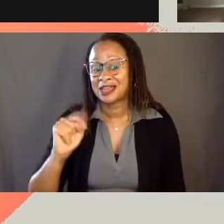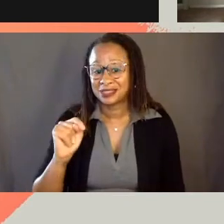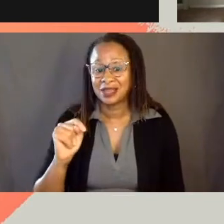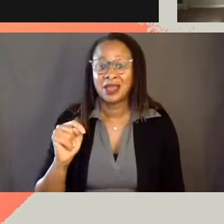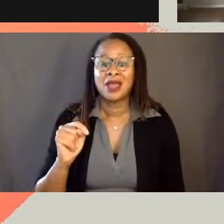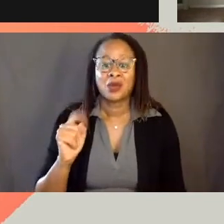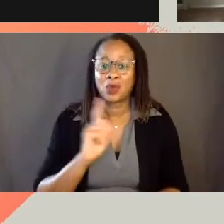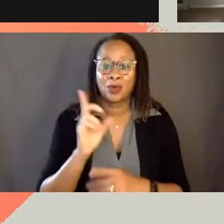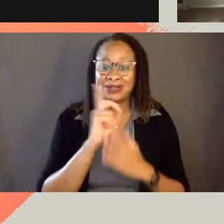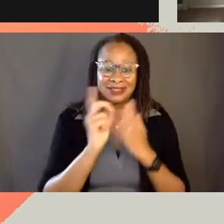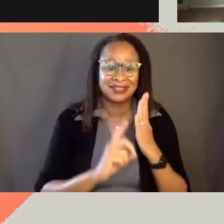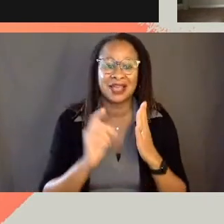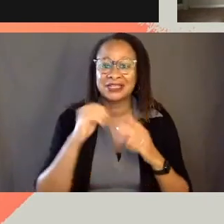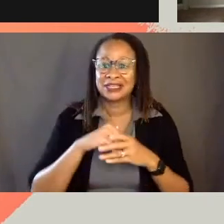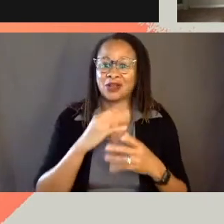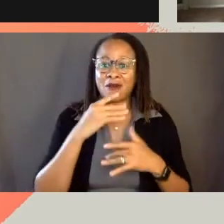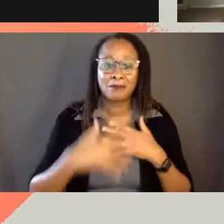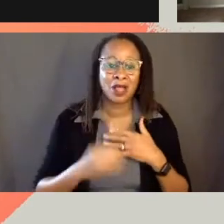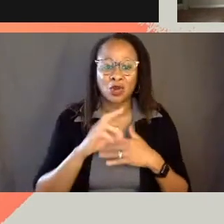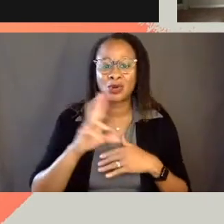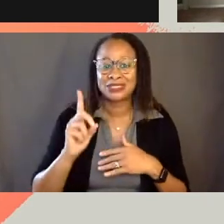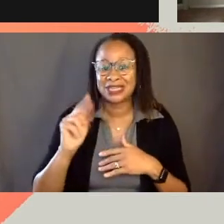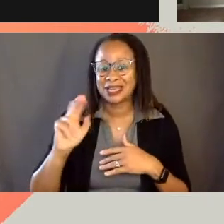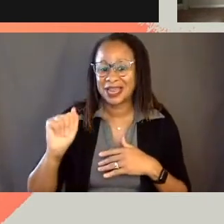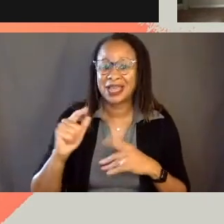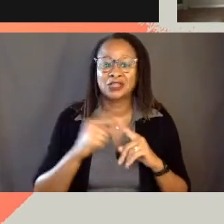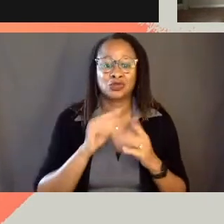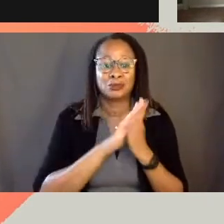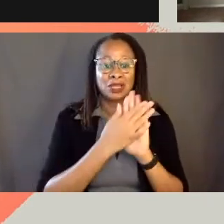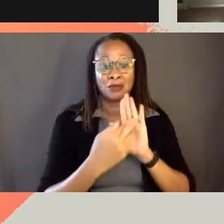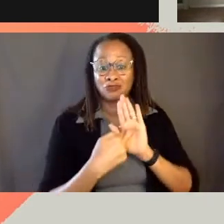and in our DNA to be representative of the public